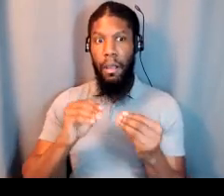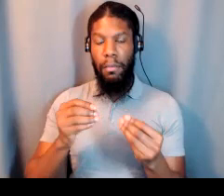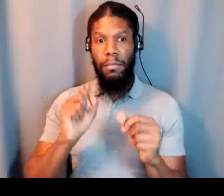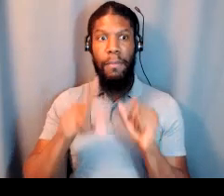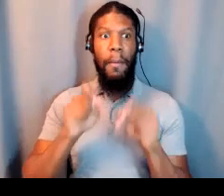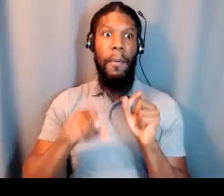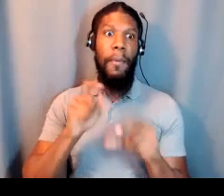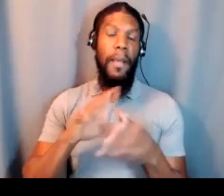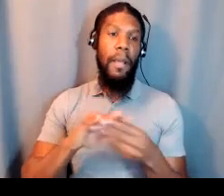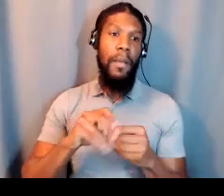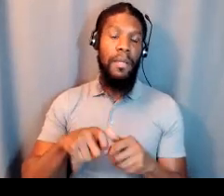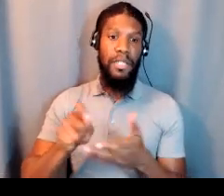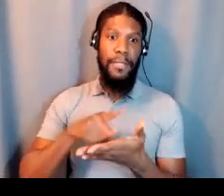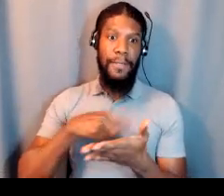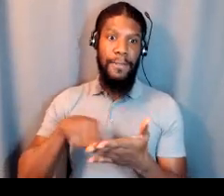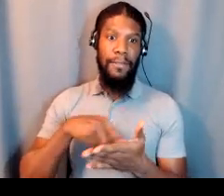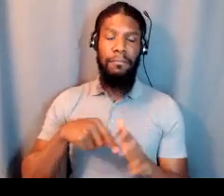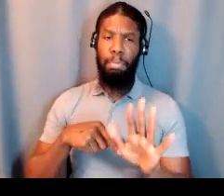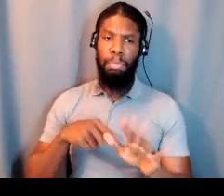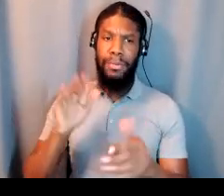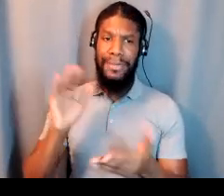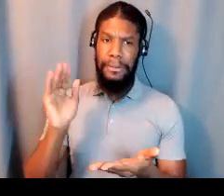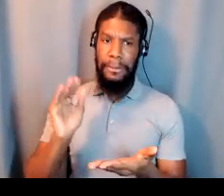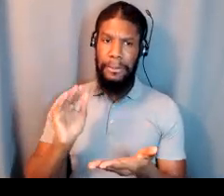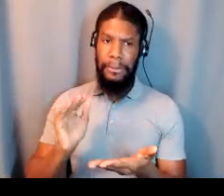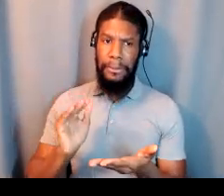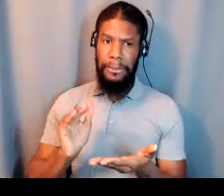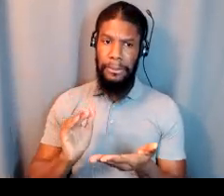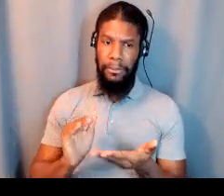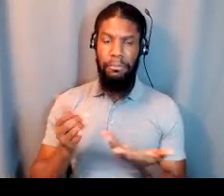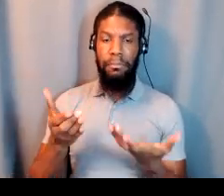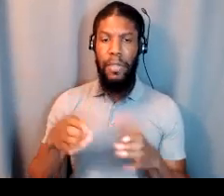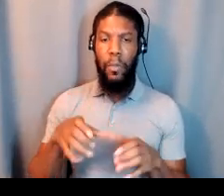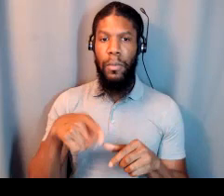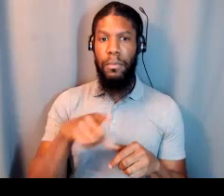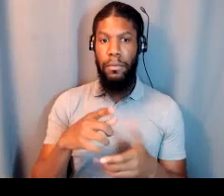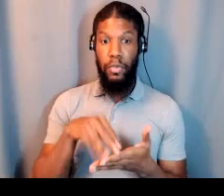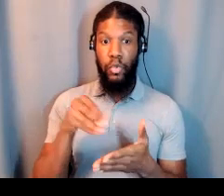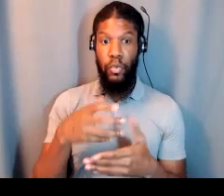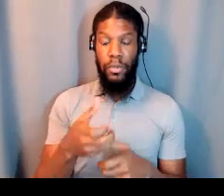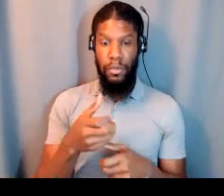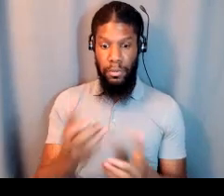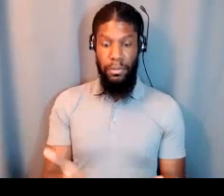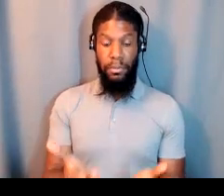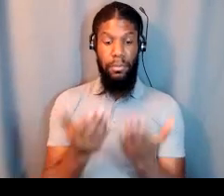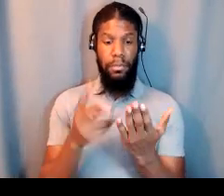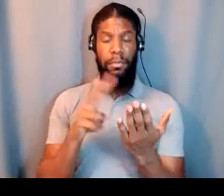I really think that can just totally overload a student. They won't know what to do with them, especially if they are a novice writer,